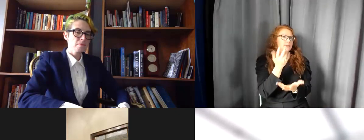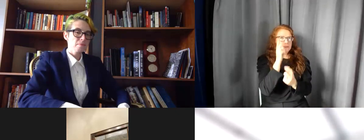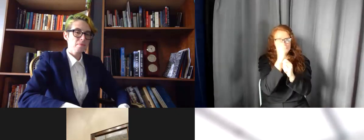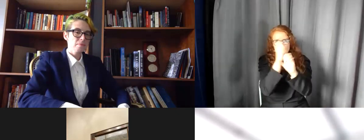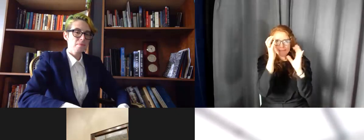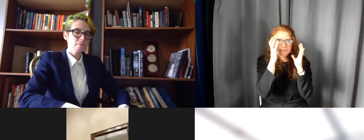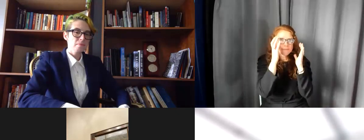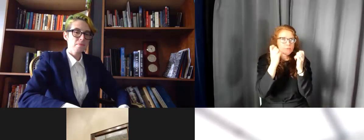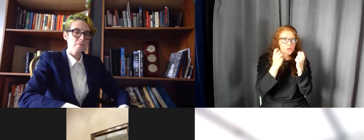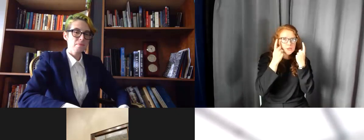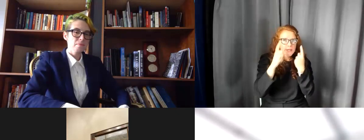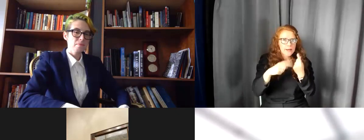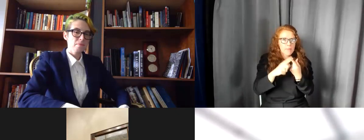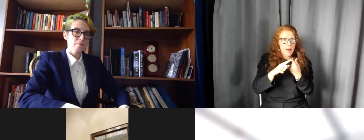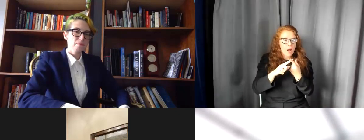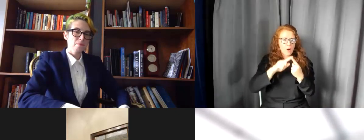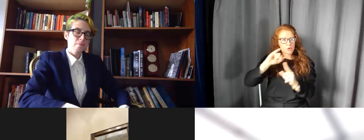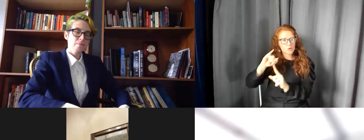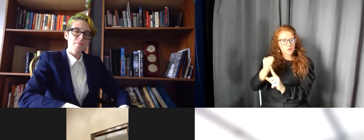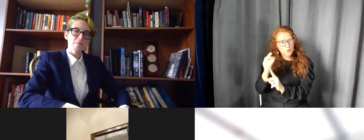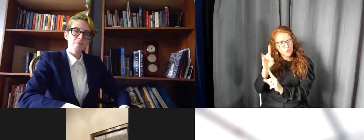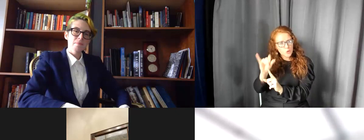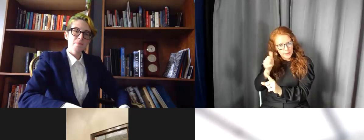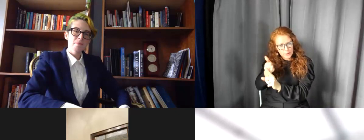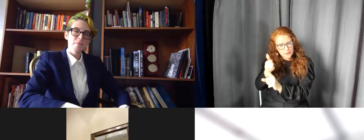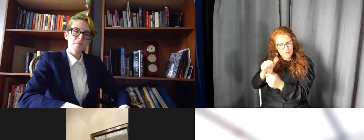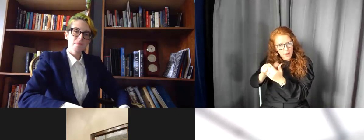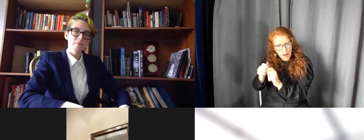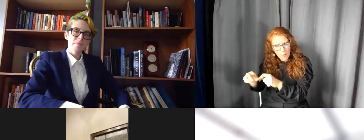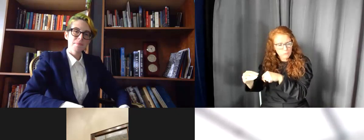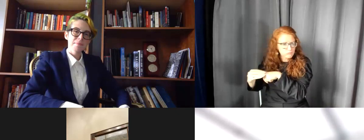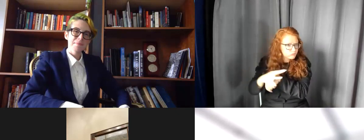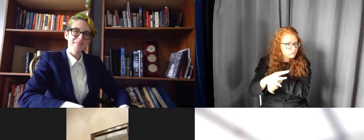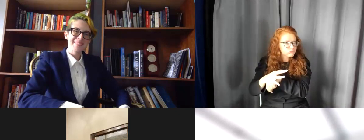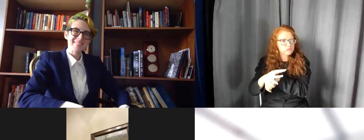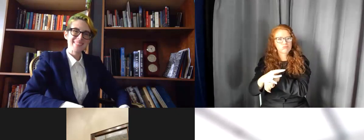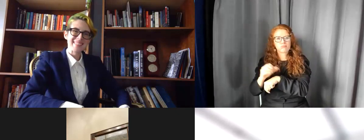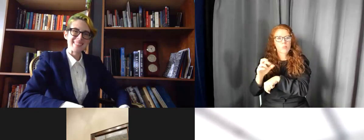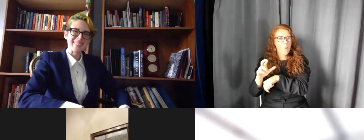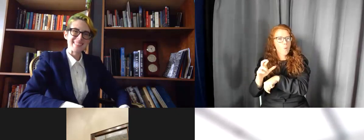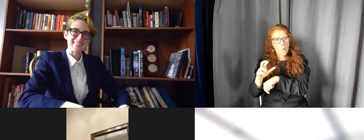Jordan Radford: due to humans impact for disability rights. Jordan Radford: How do you? How do you feel.